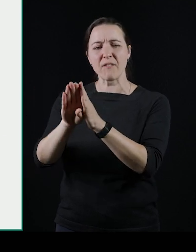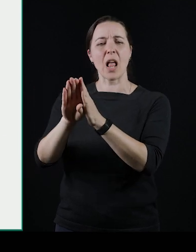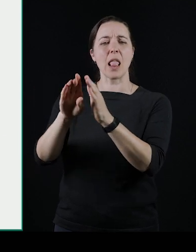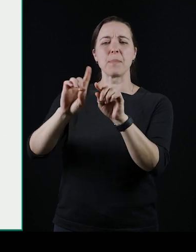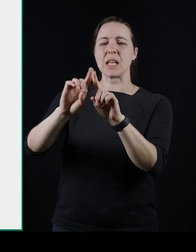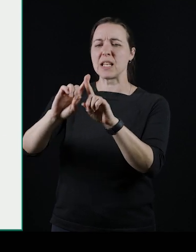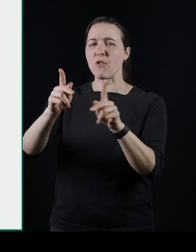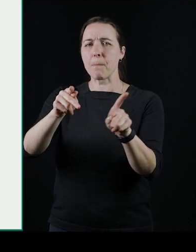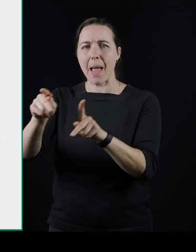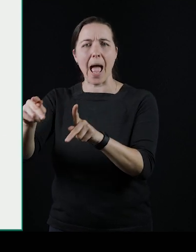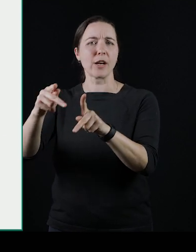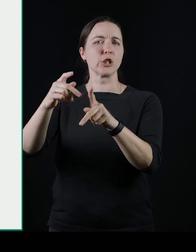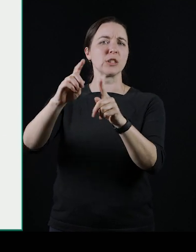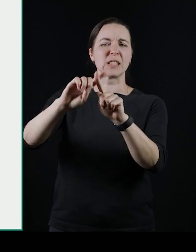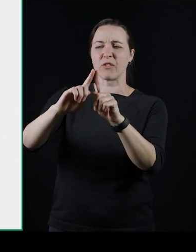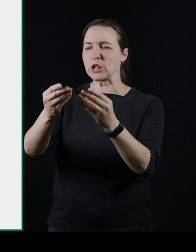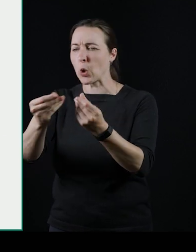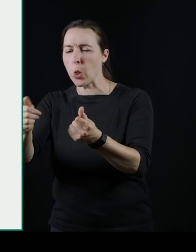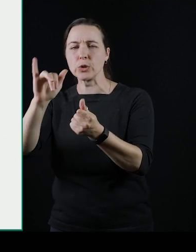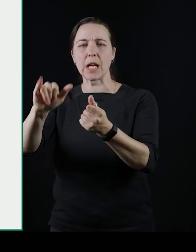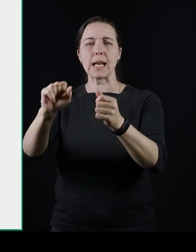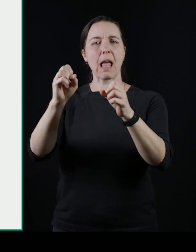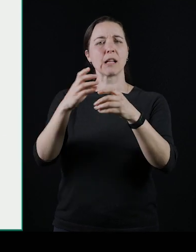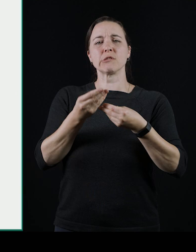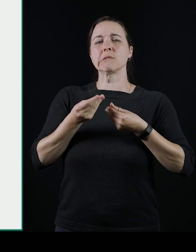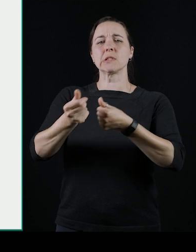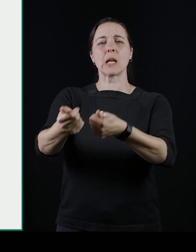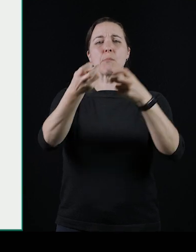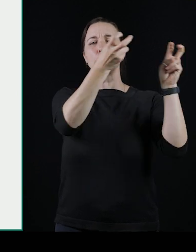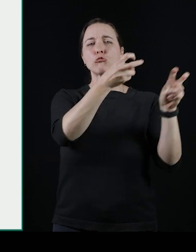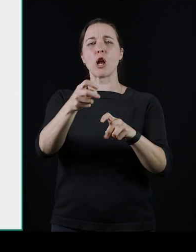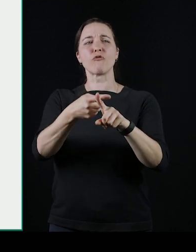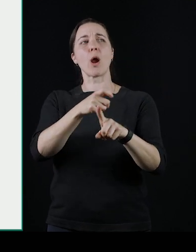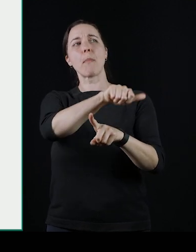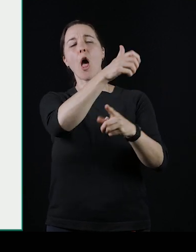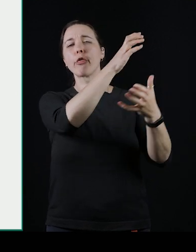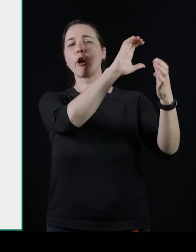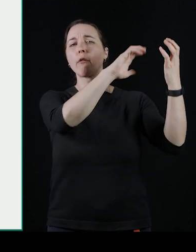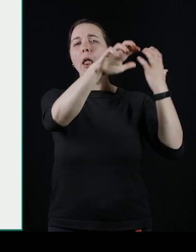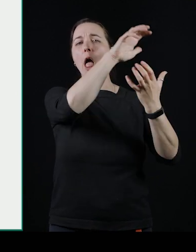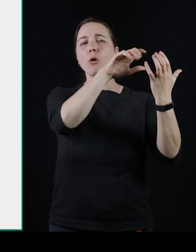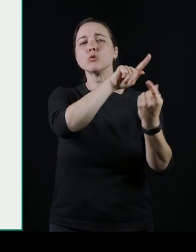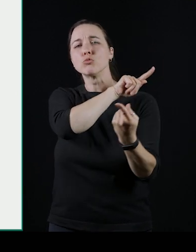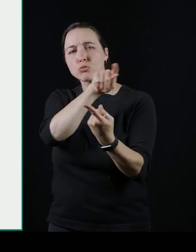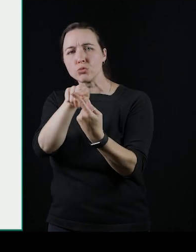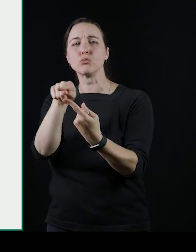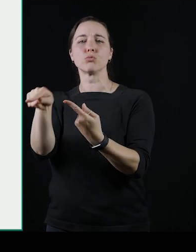and solutions to enable seamless migration from other cloud providers or on-prem to Azure.